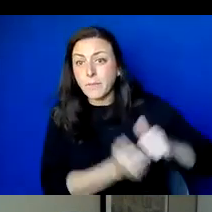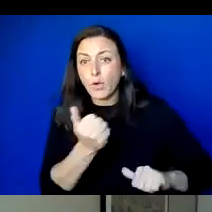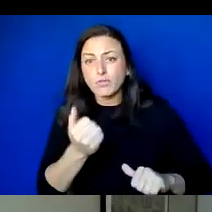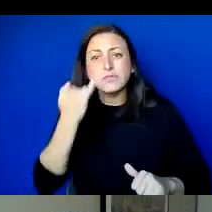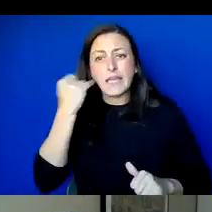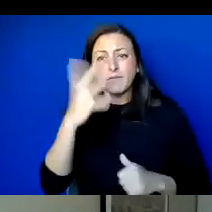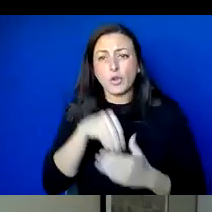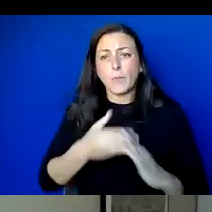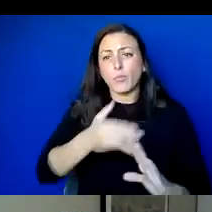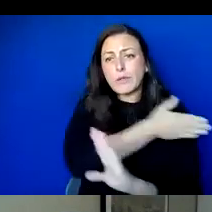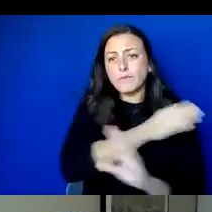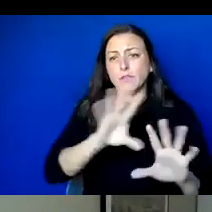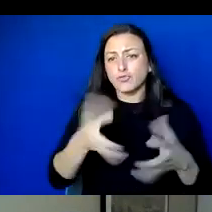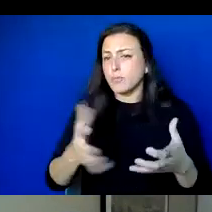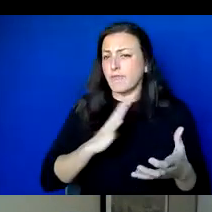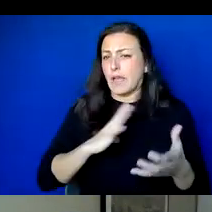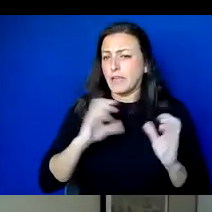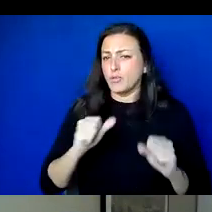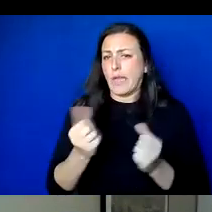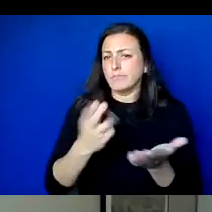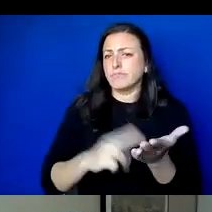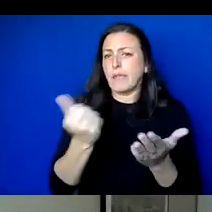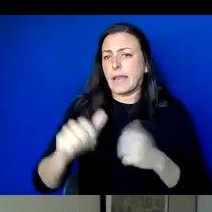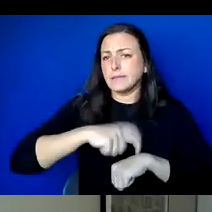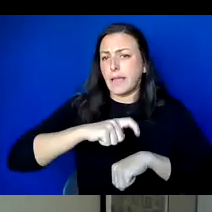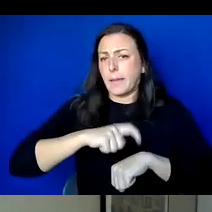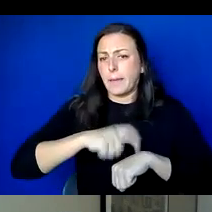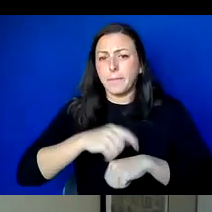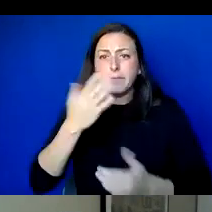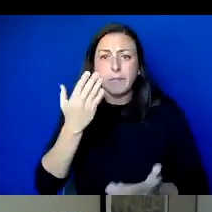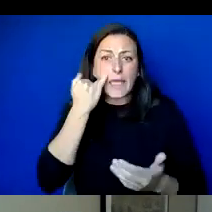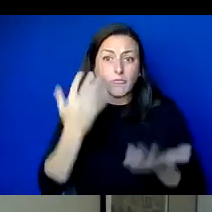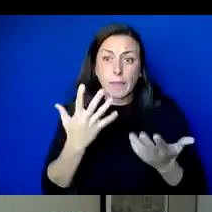allowed to sign up. Anybody that wasn't able to get an appointment or was hesitant at first to get